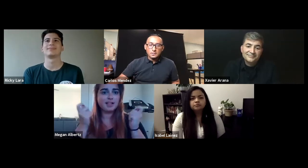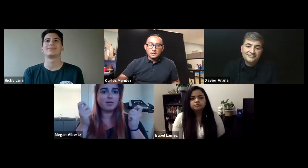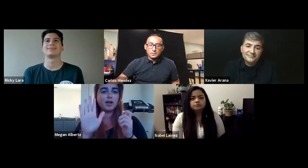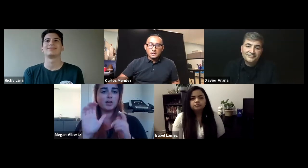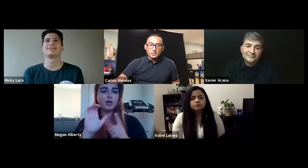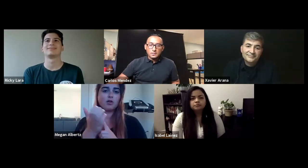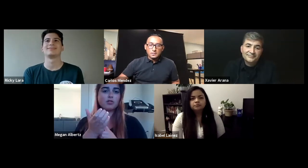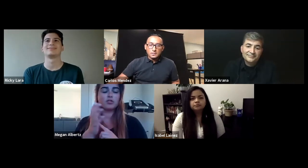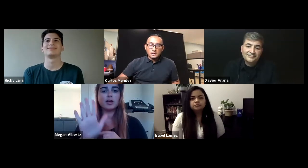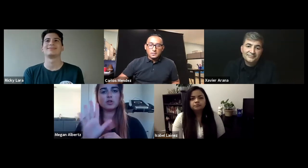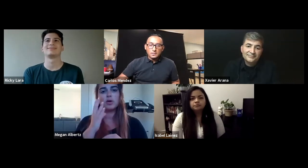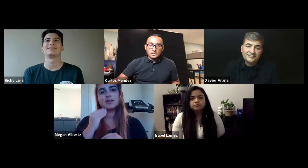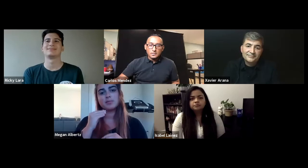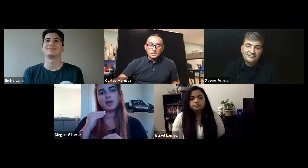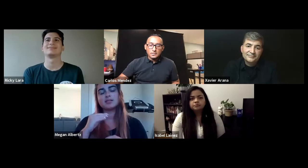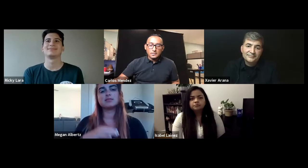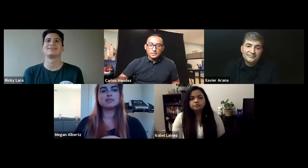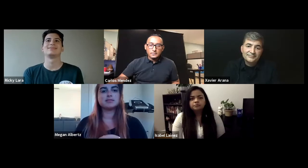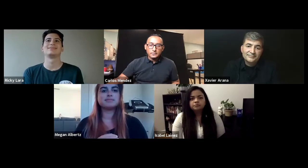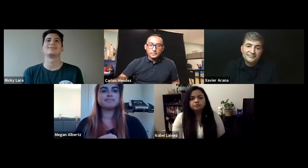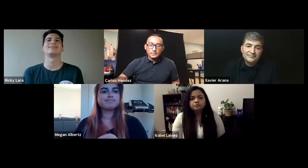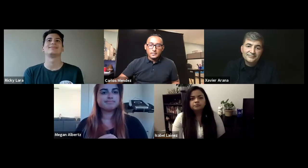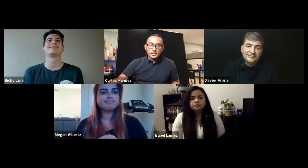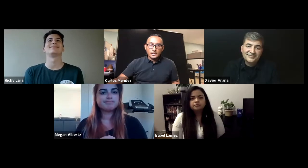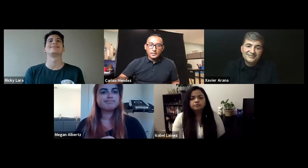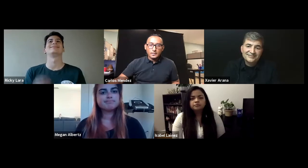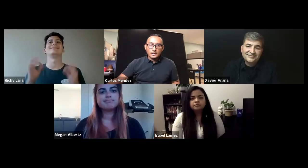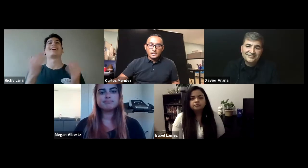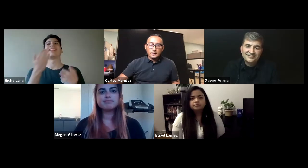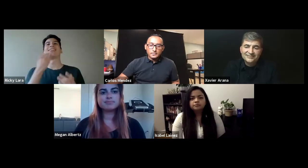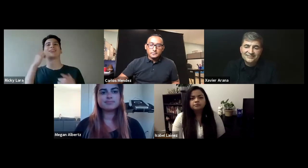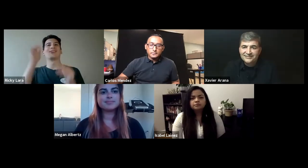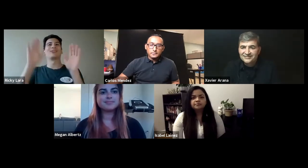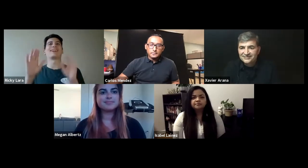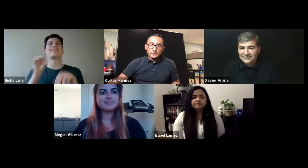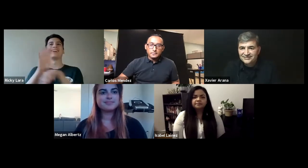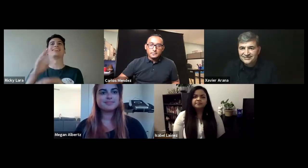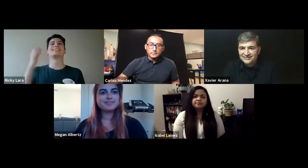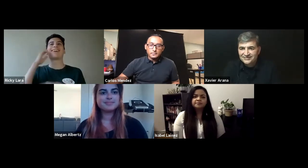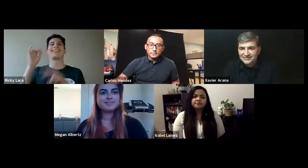having the world celebrate your culture, celebrate your experiences.